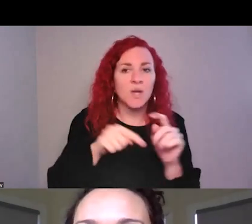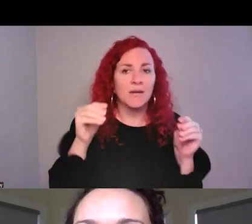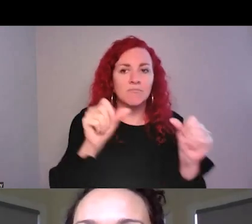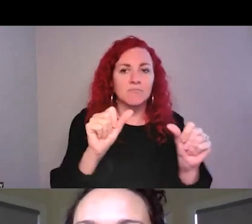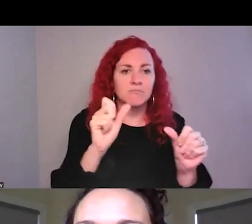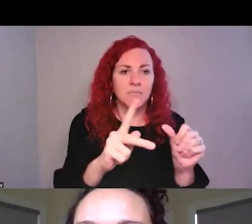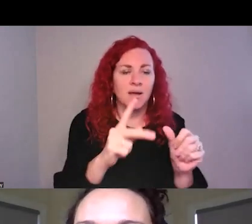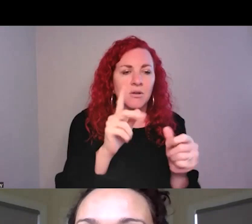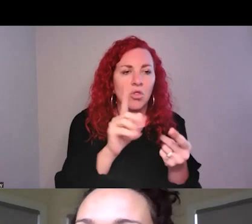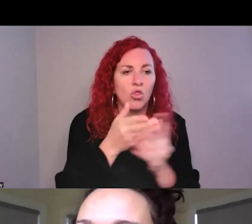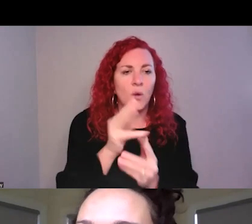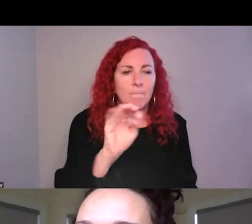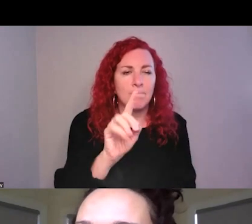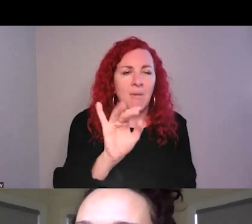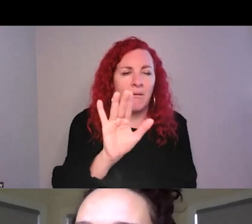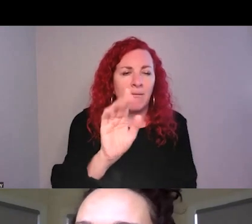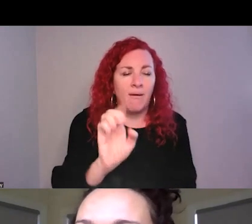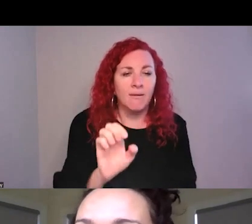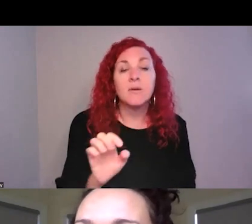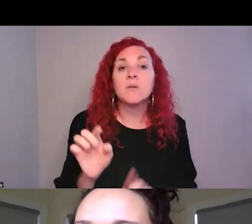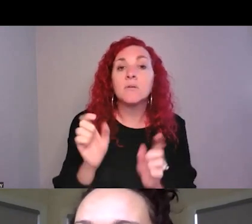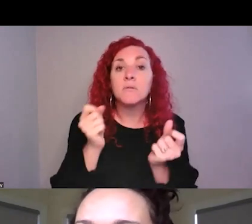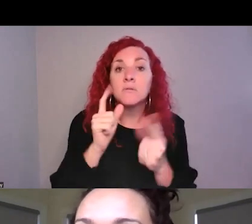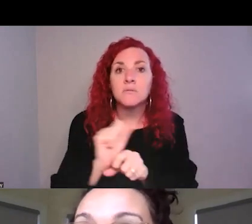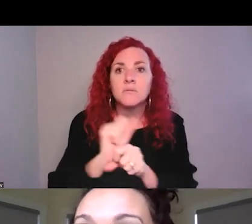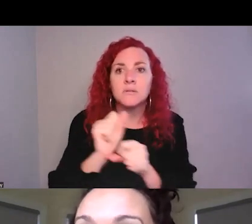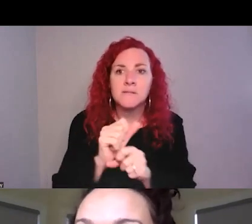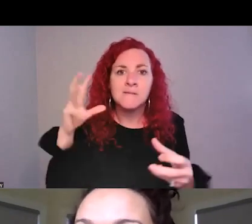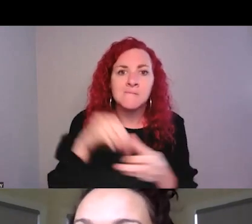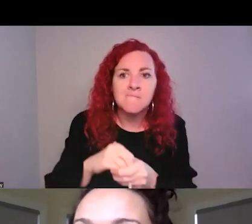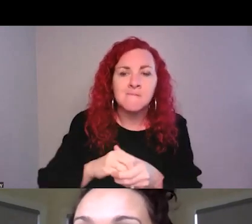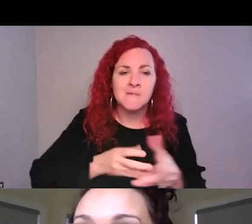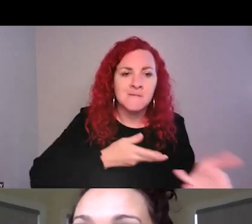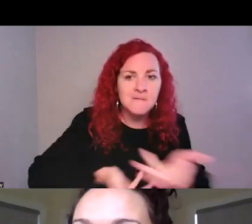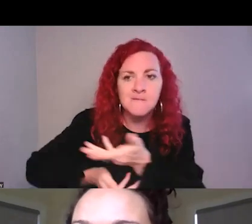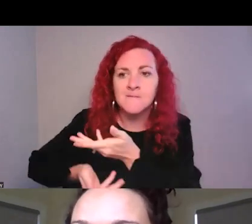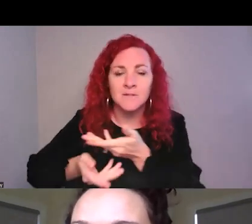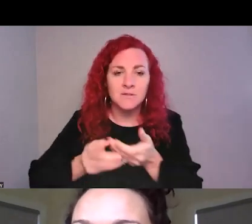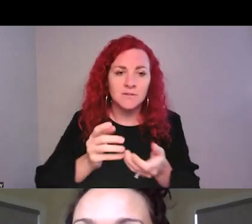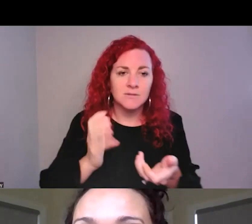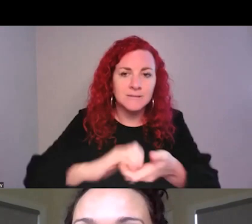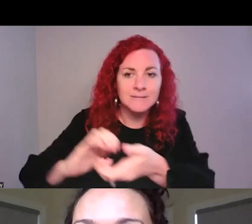WE WORK WITH PARTNERSHIPS LIKE LAW ENFORCEMENT OR